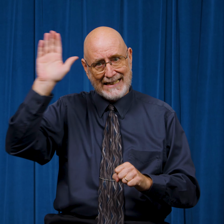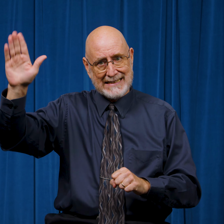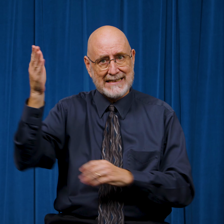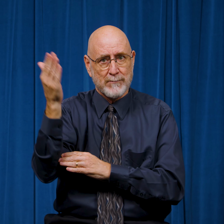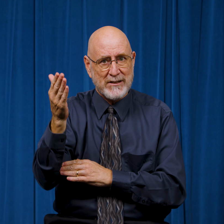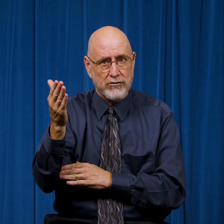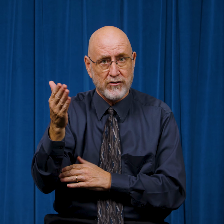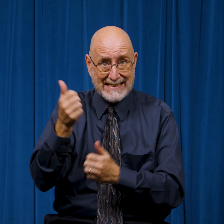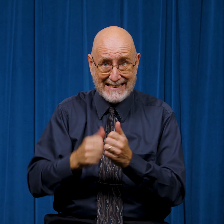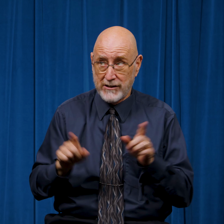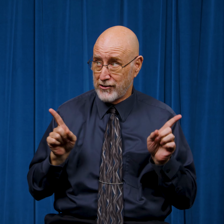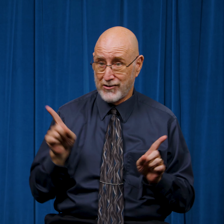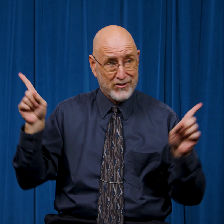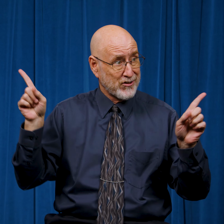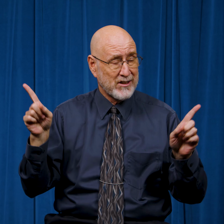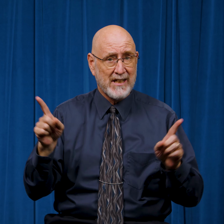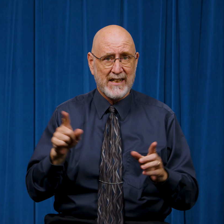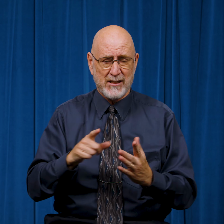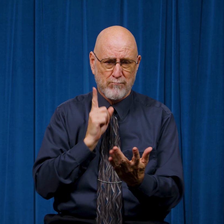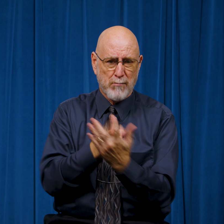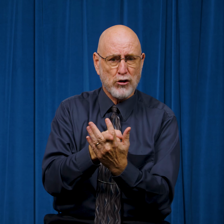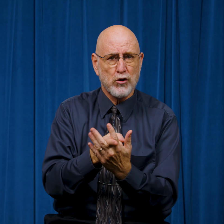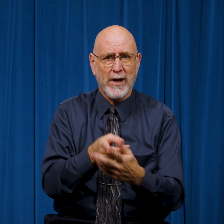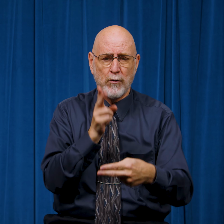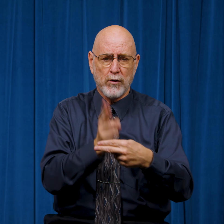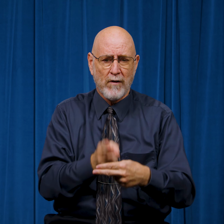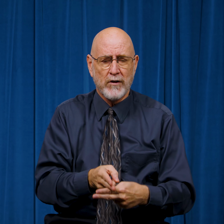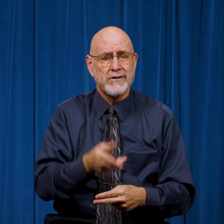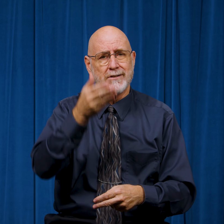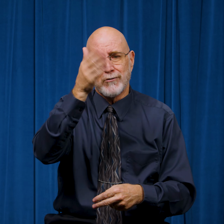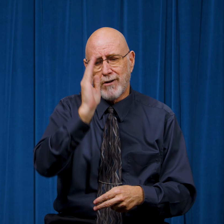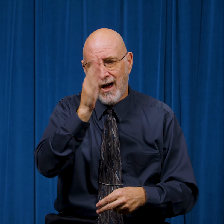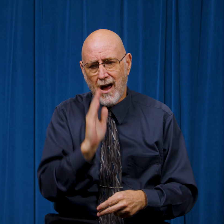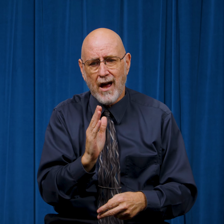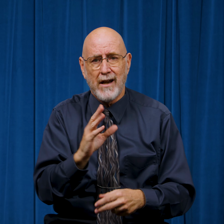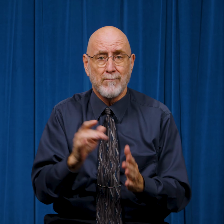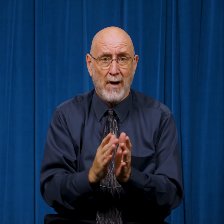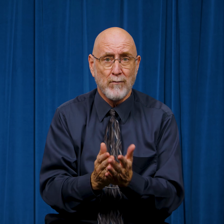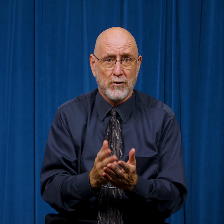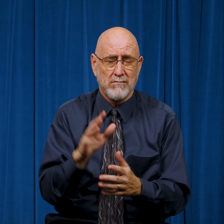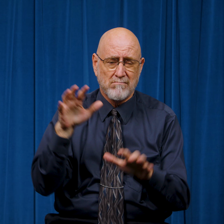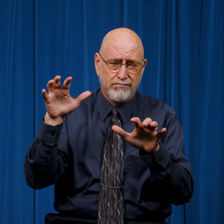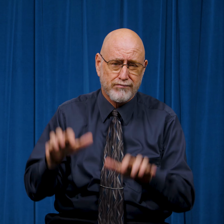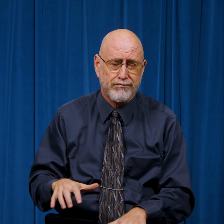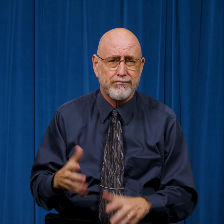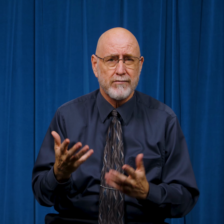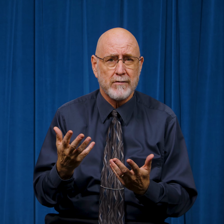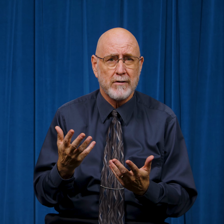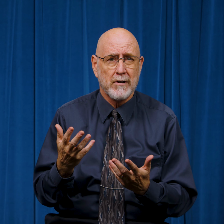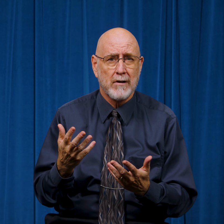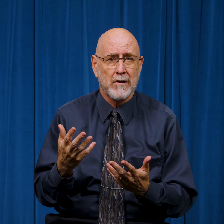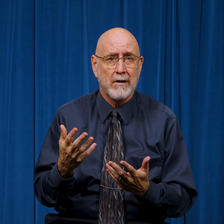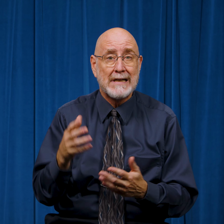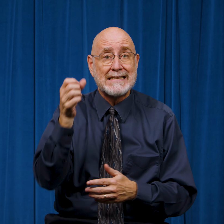each of which is punctuated with references to God and the Bible. In the south chamber,